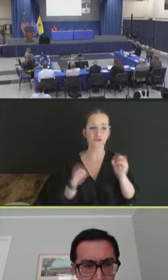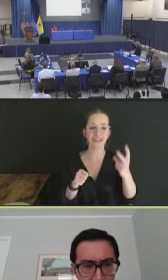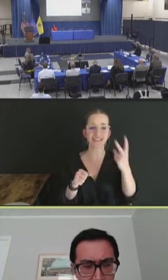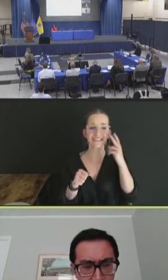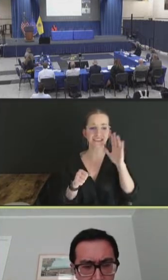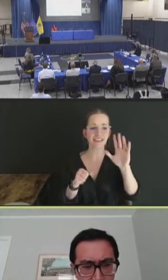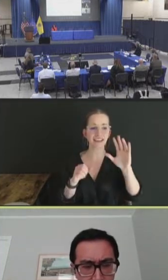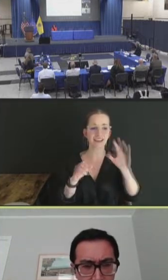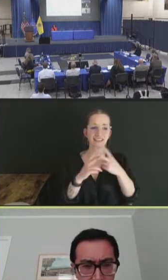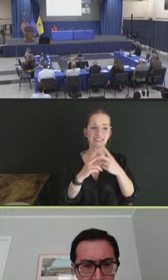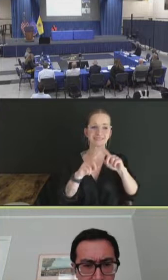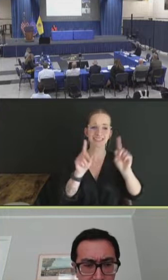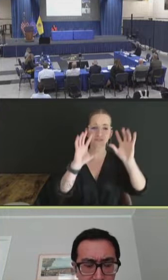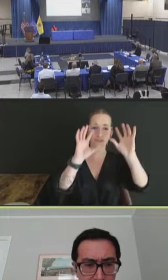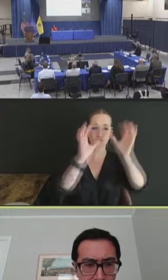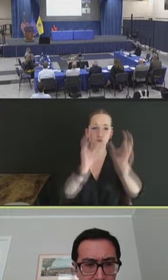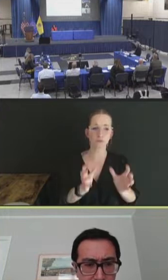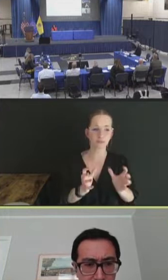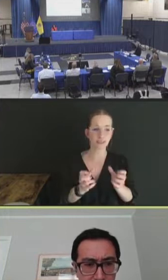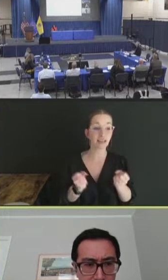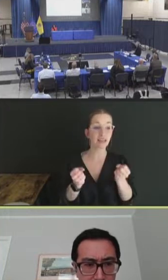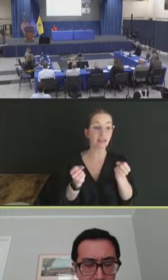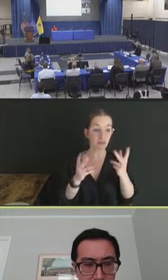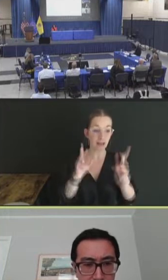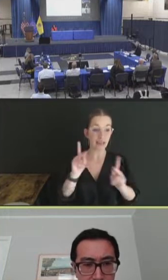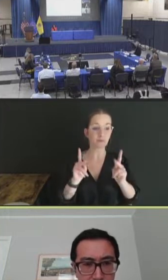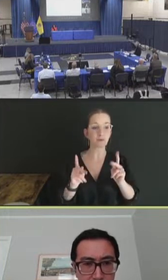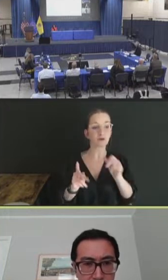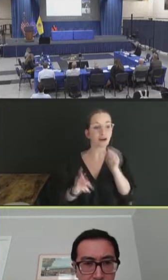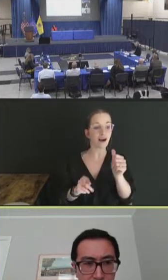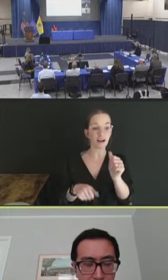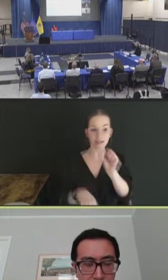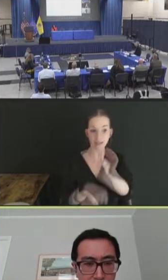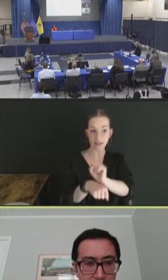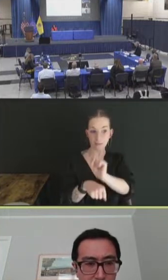among unemployed individuals or individuals in non-essential sectors. And also, large